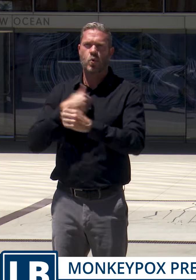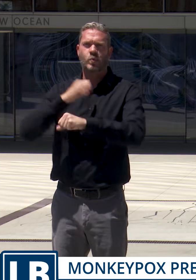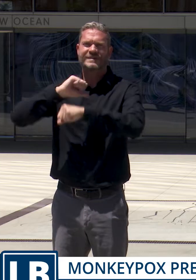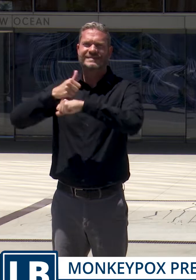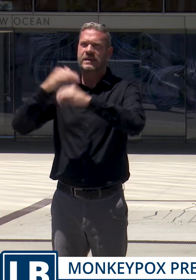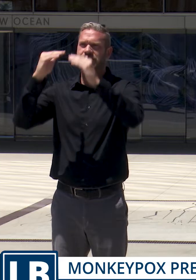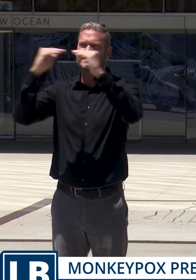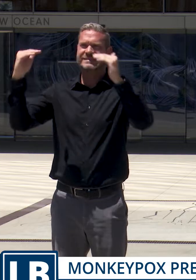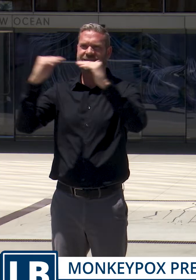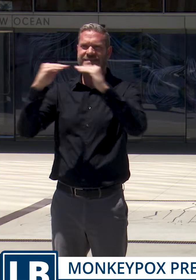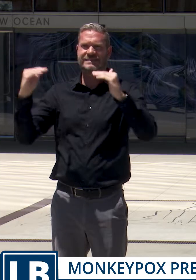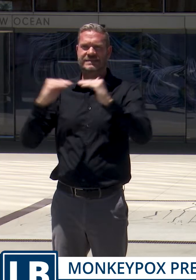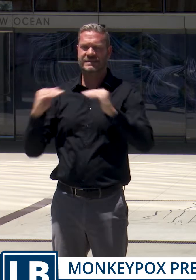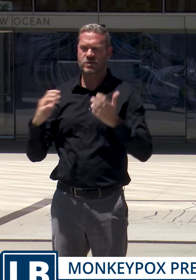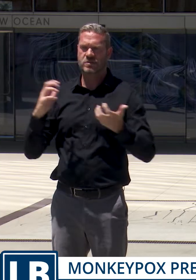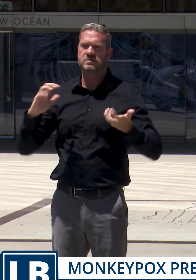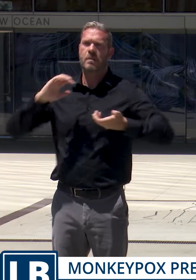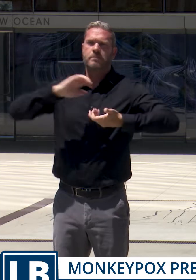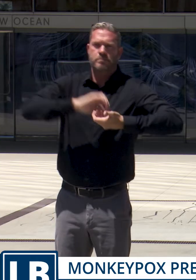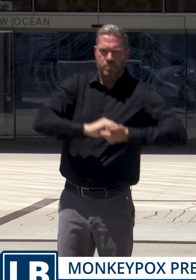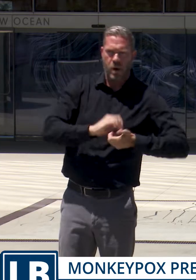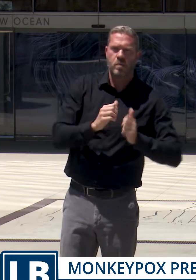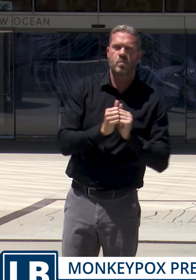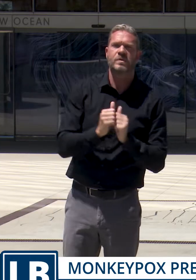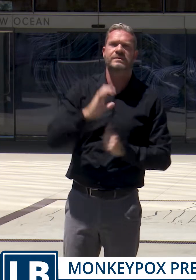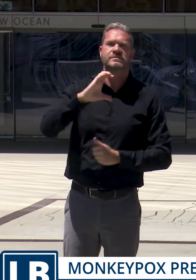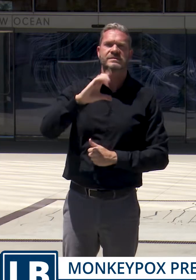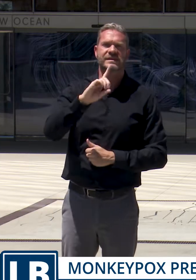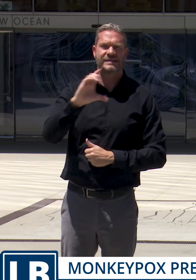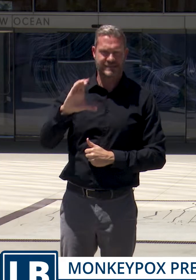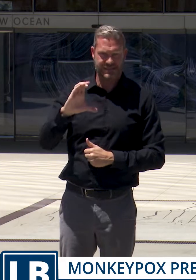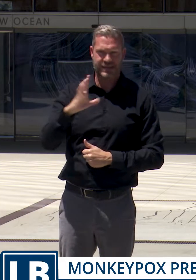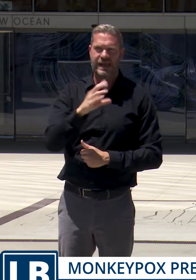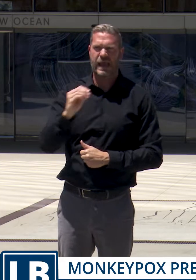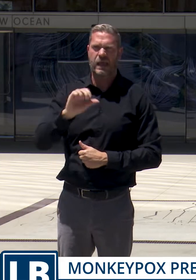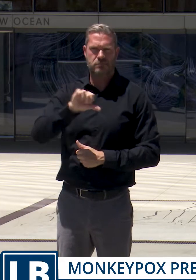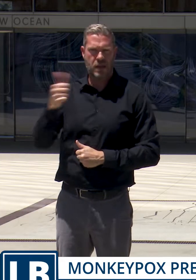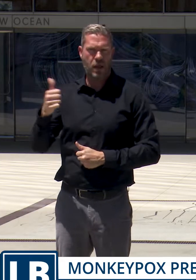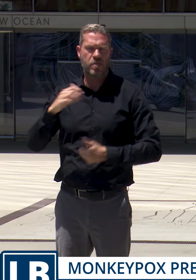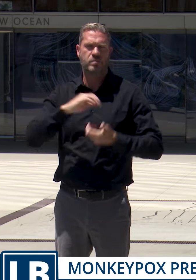in partnership with the with the cdc and our partners but but 300 have actually received